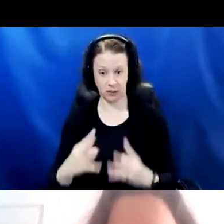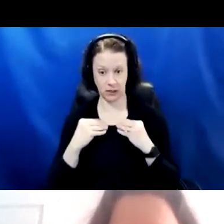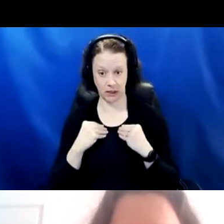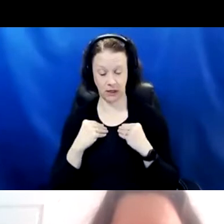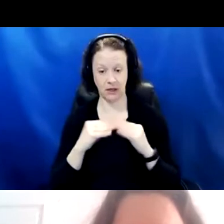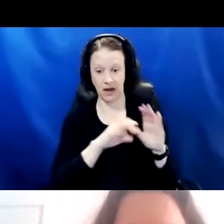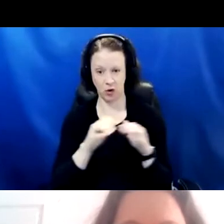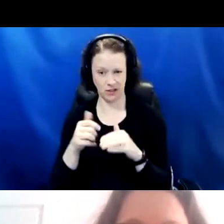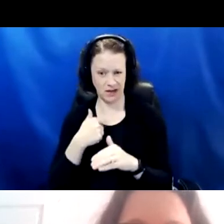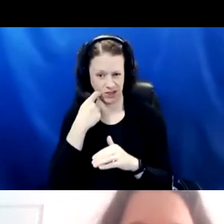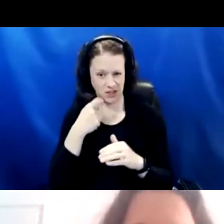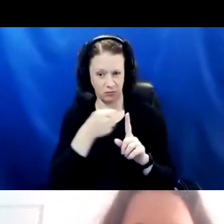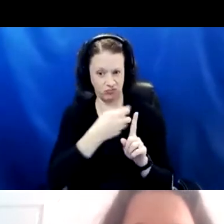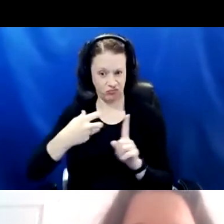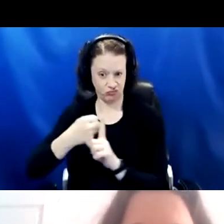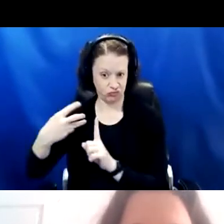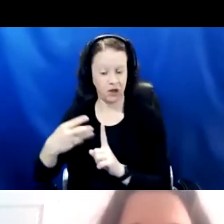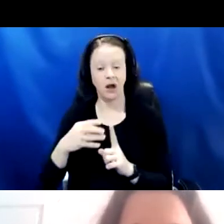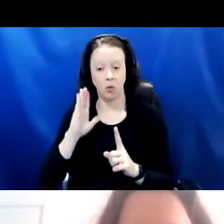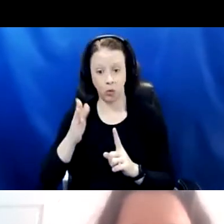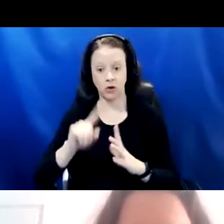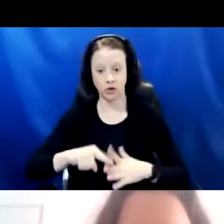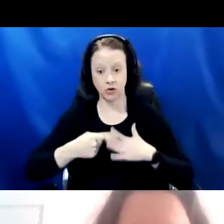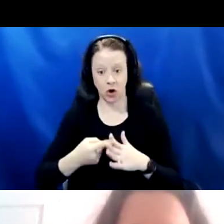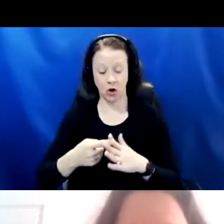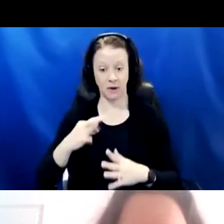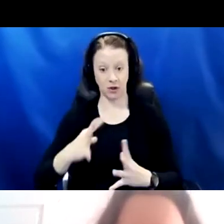I just reviewed are eligible starting March 15 statewide.